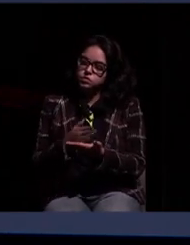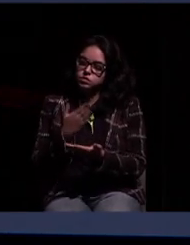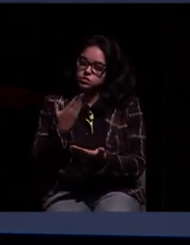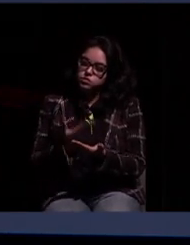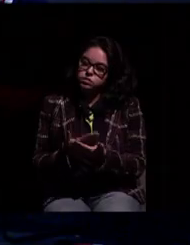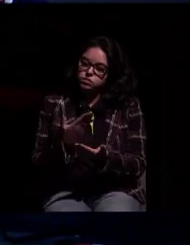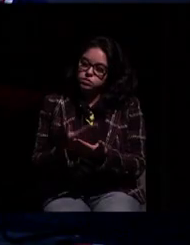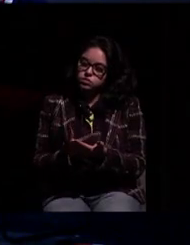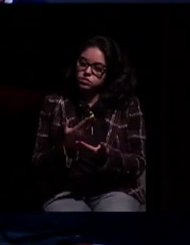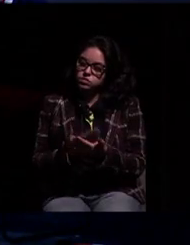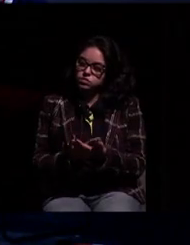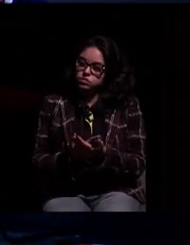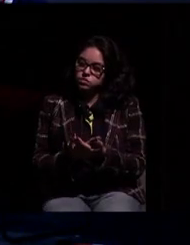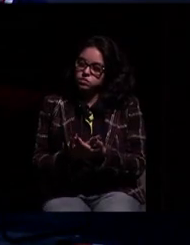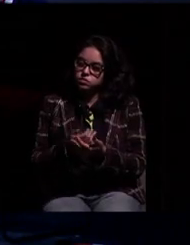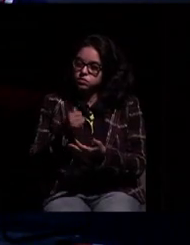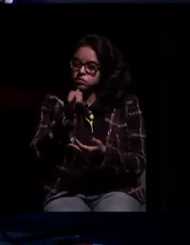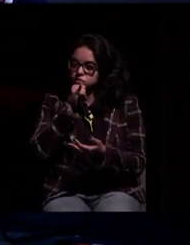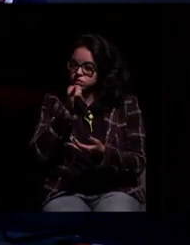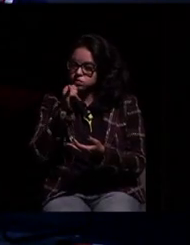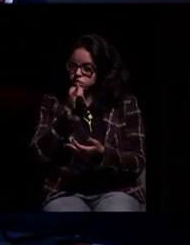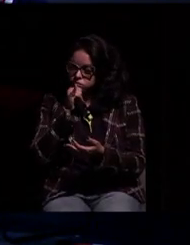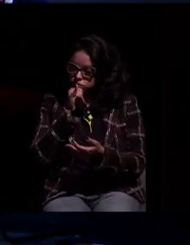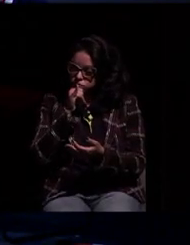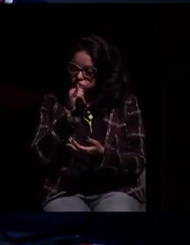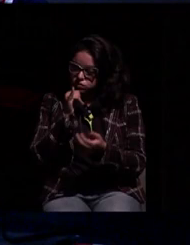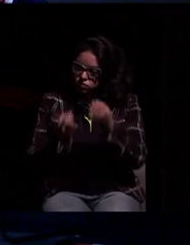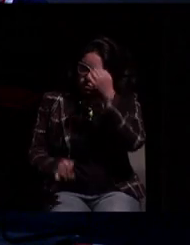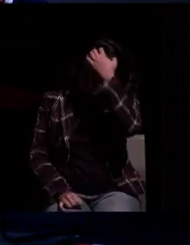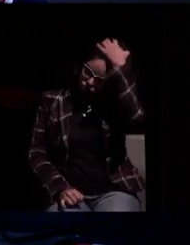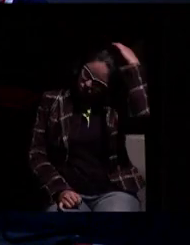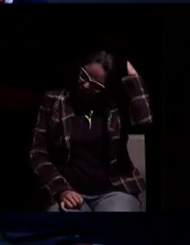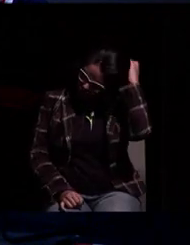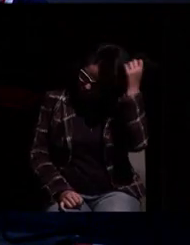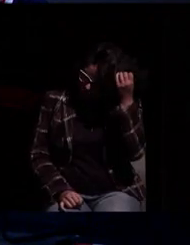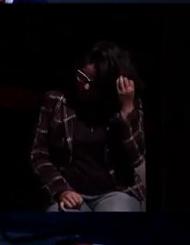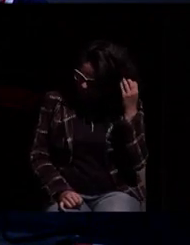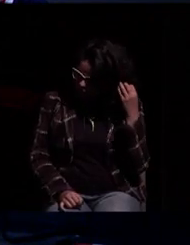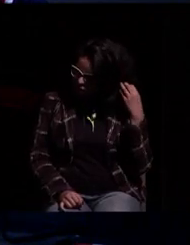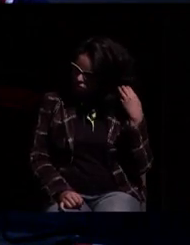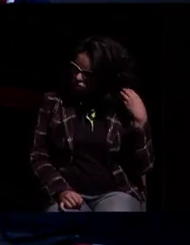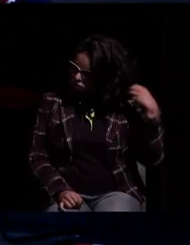that started to appear to discuss tourism,